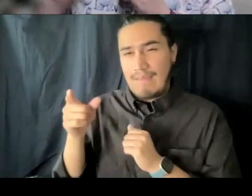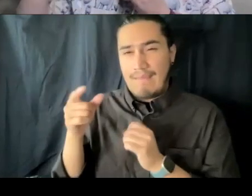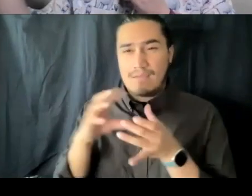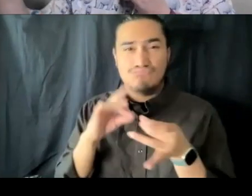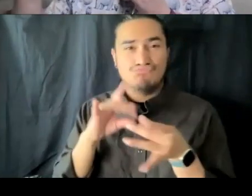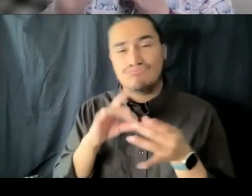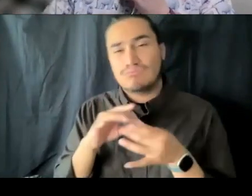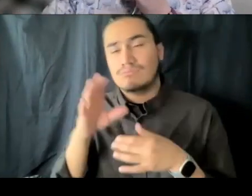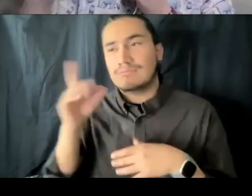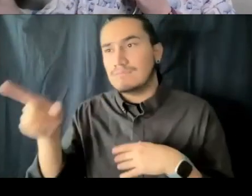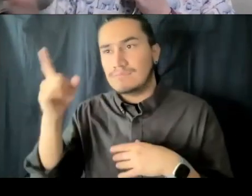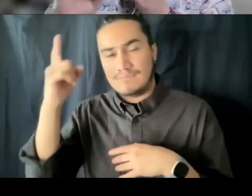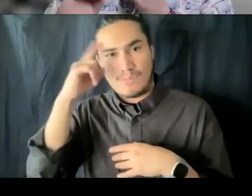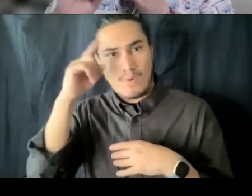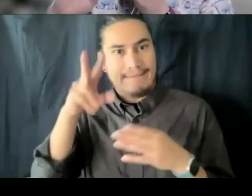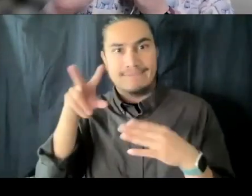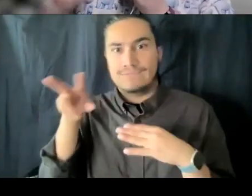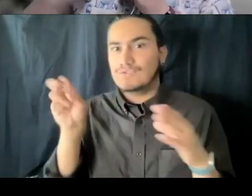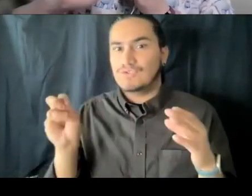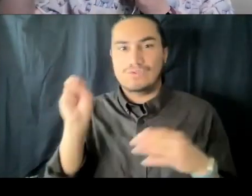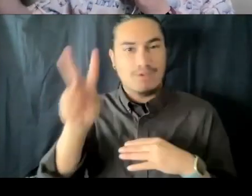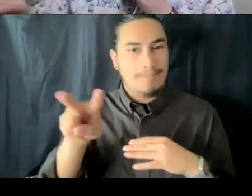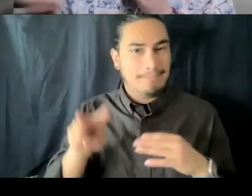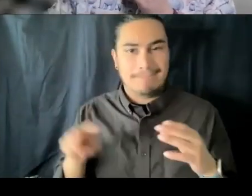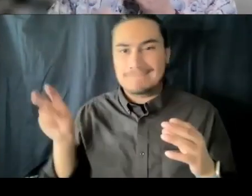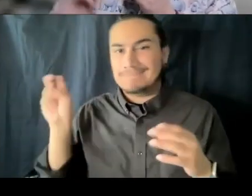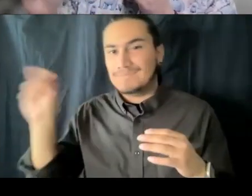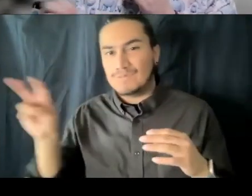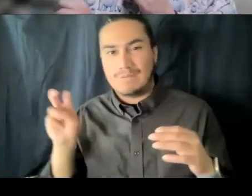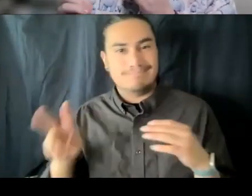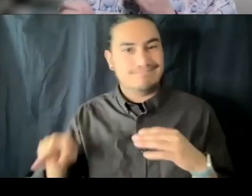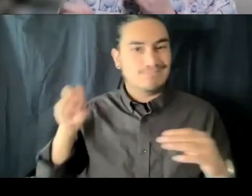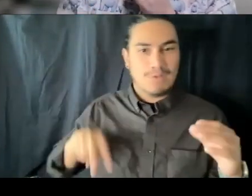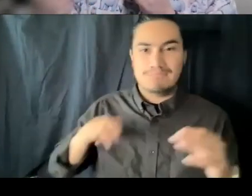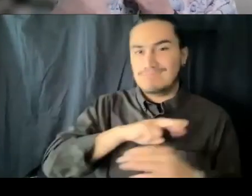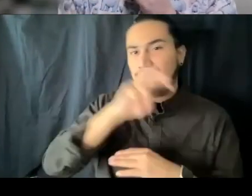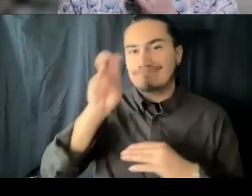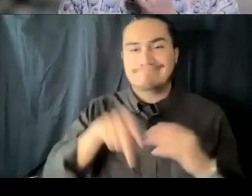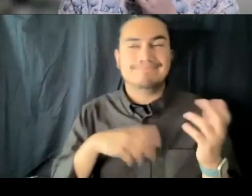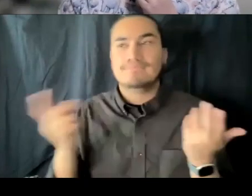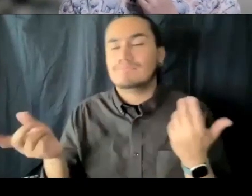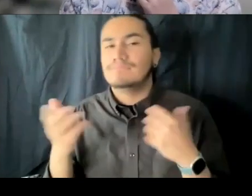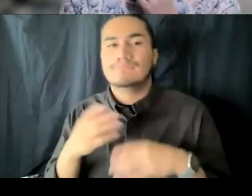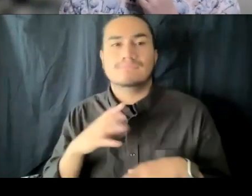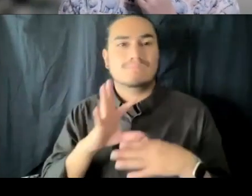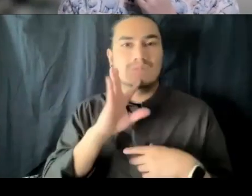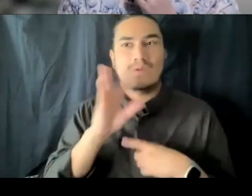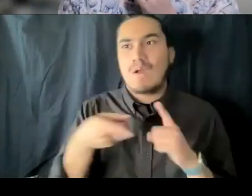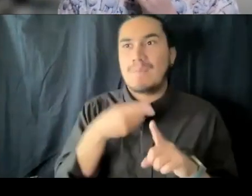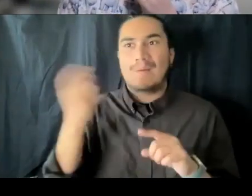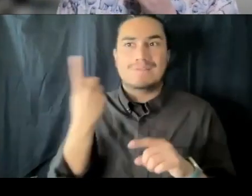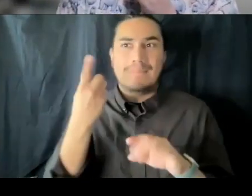Their brain is connecting different things in different ways than you might do.